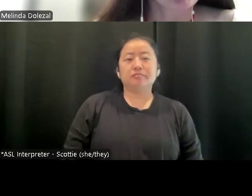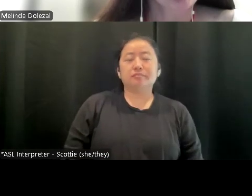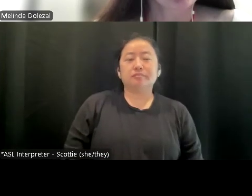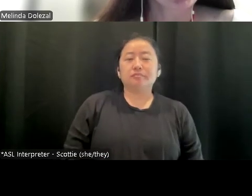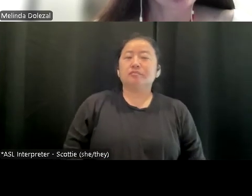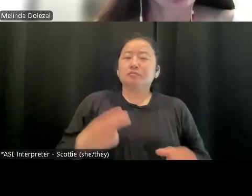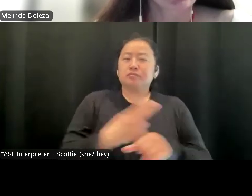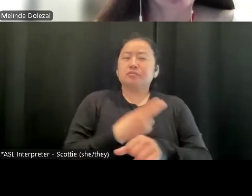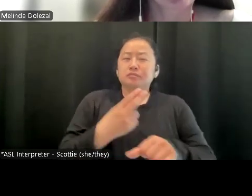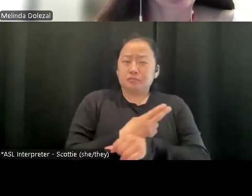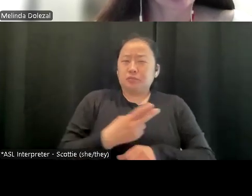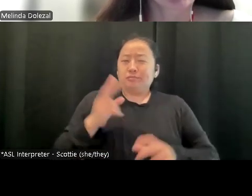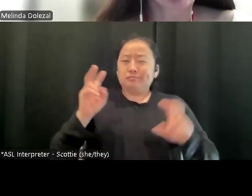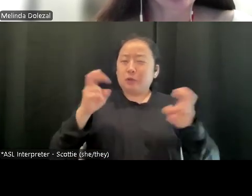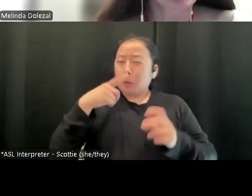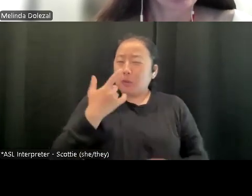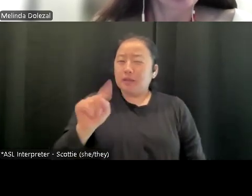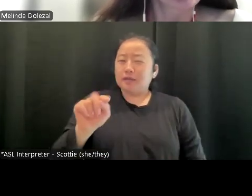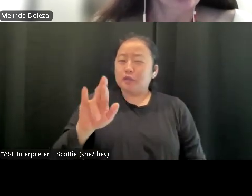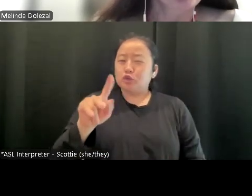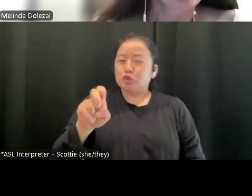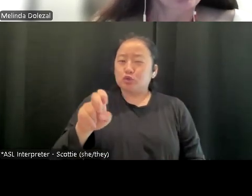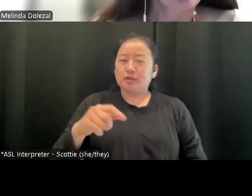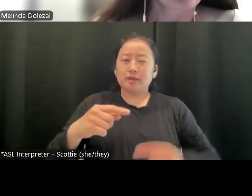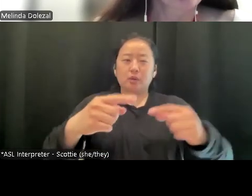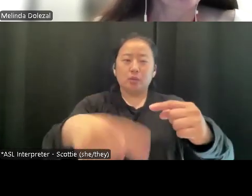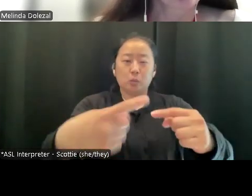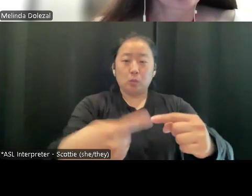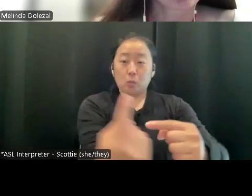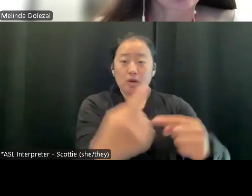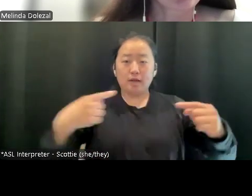similar to a trike but without pedals. So this unique piece of equipment allows